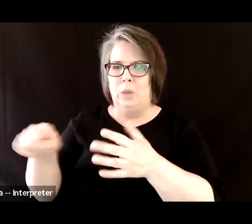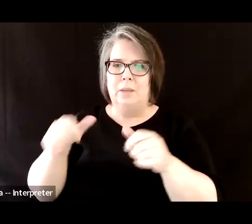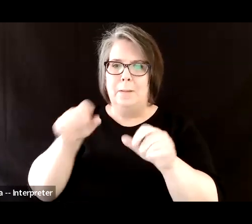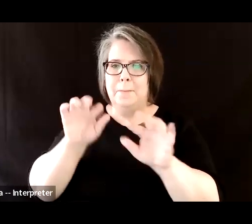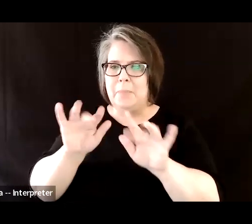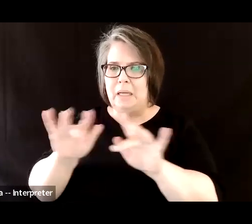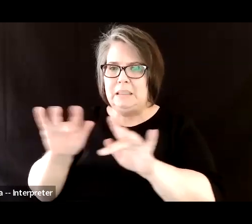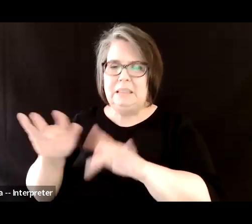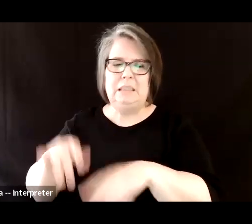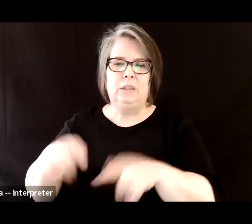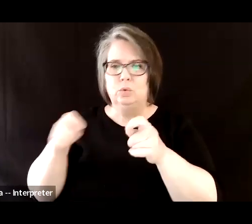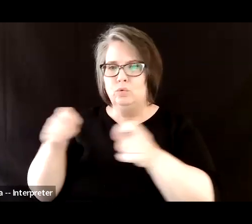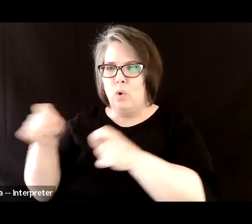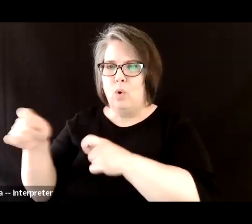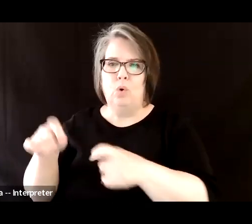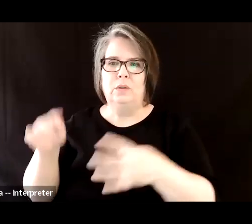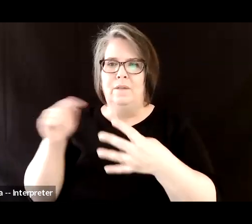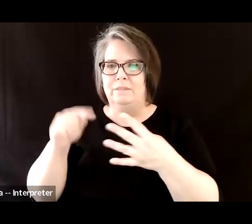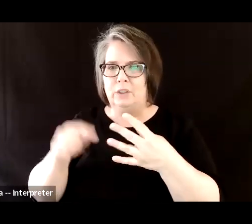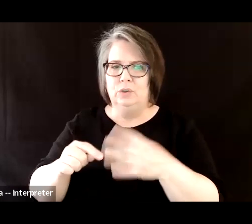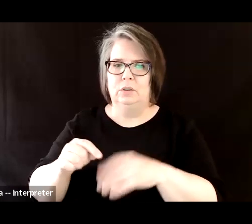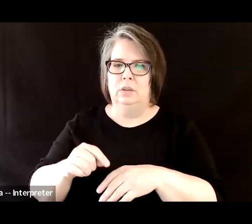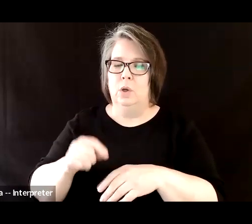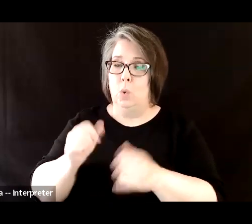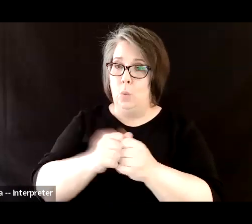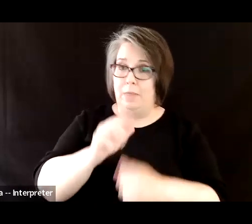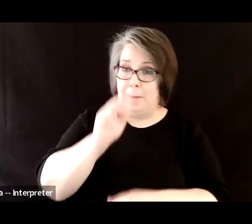features. Both by mouse and by keyboard